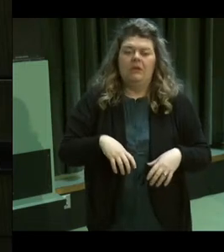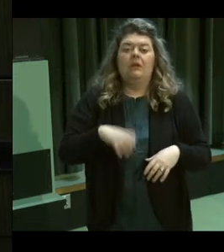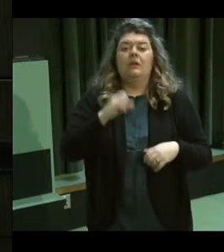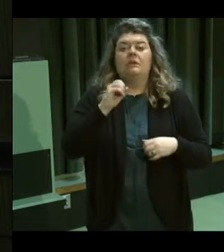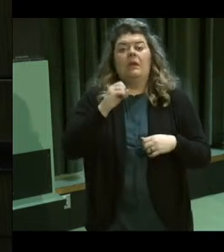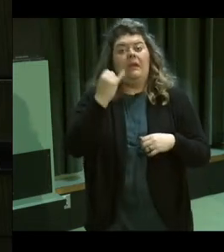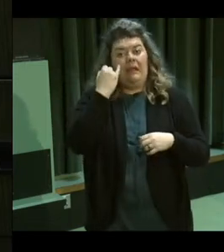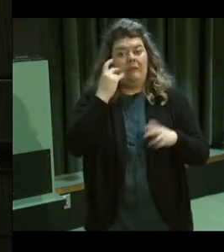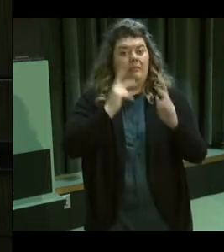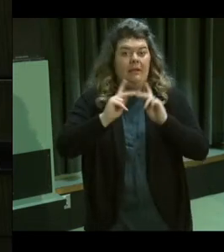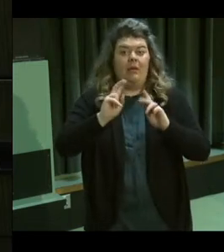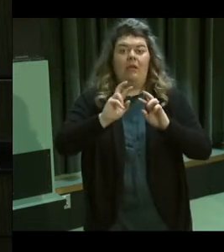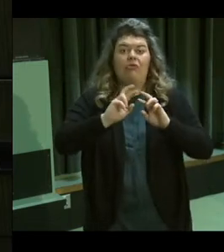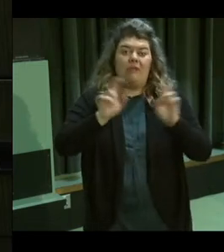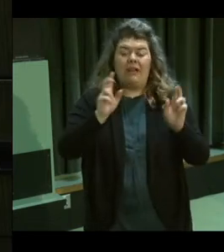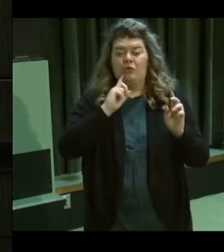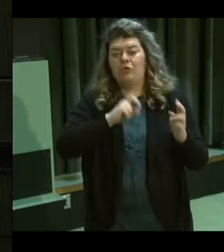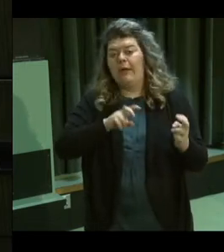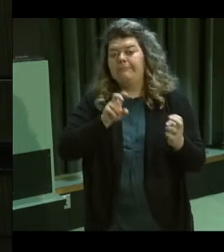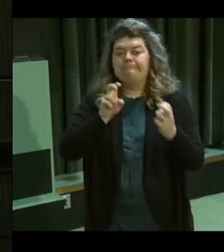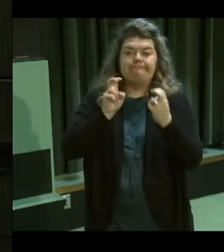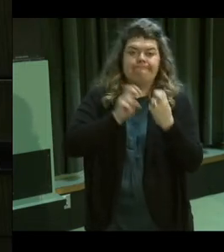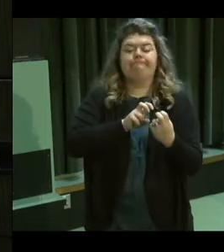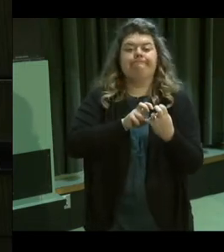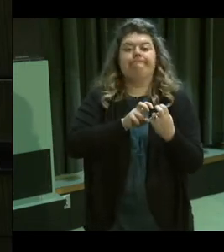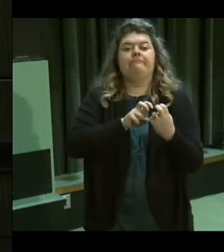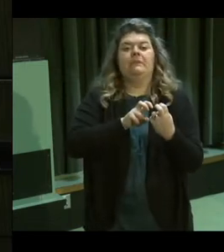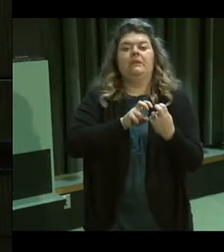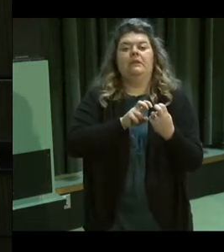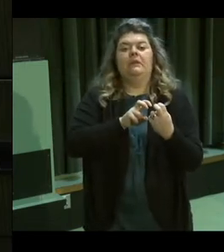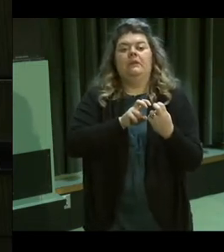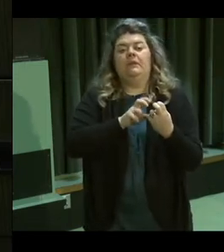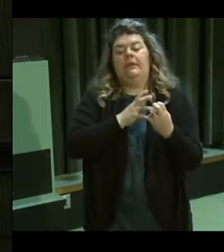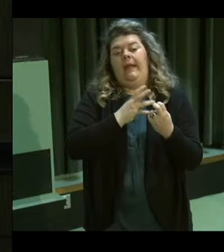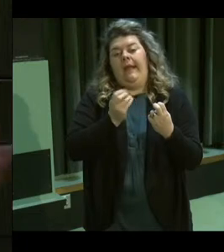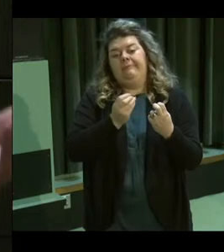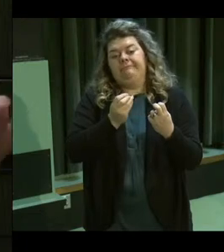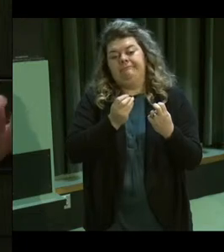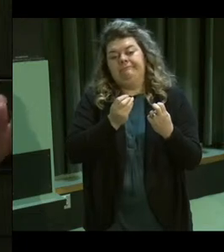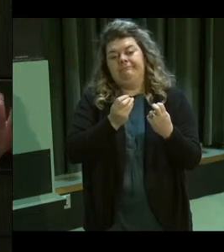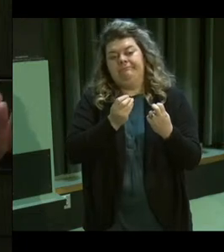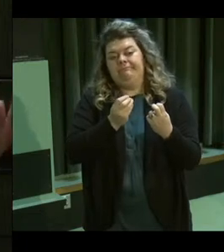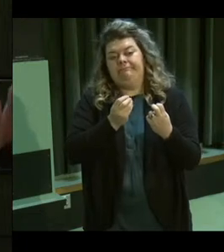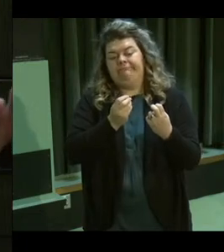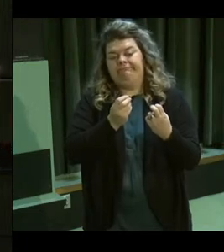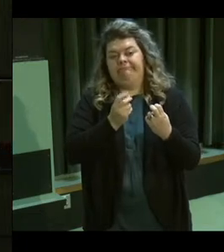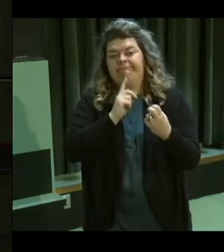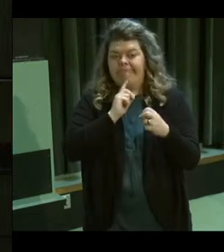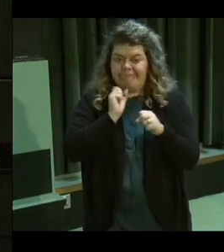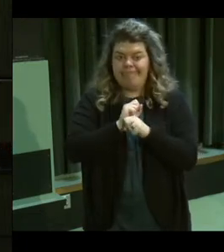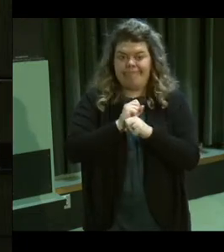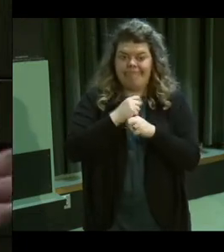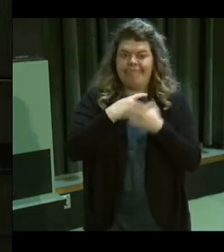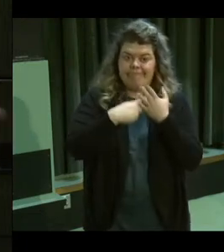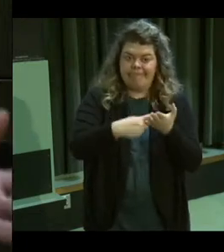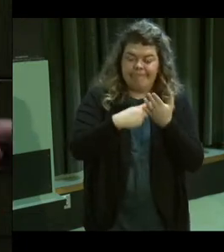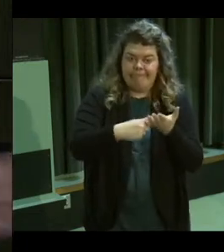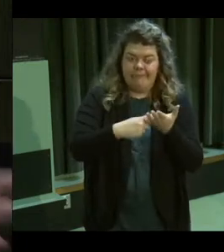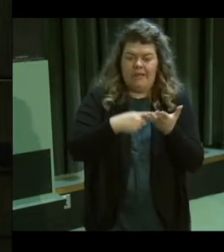until people are ready to sit